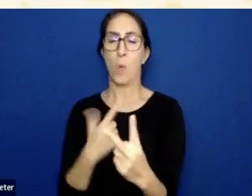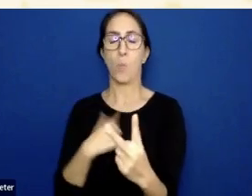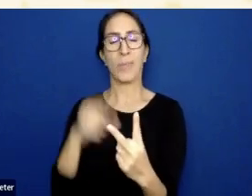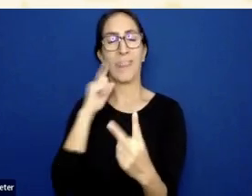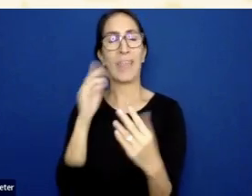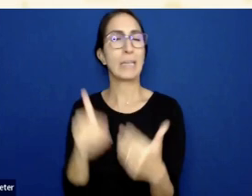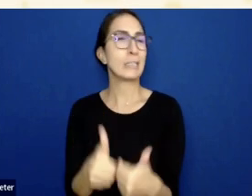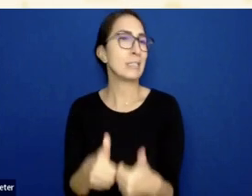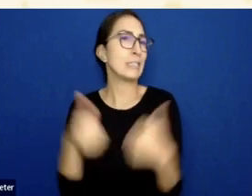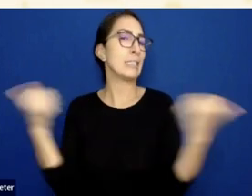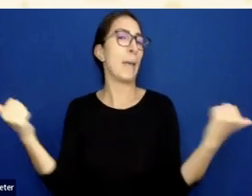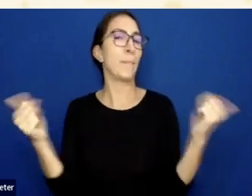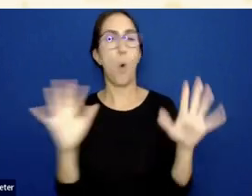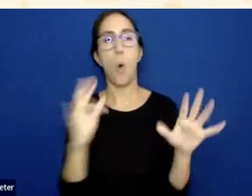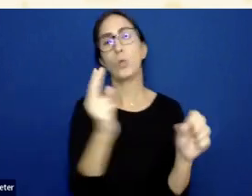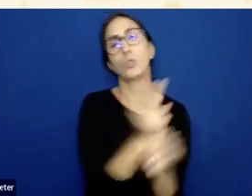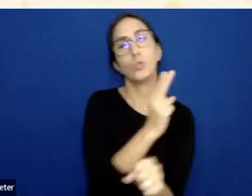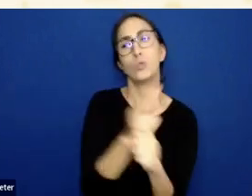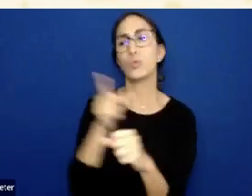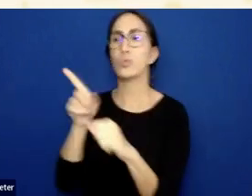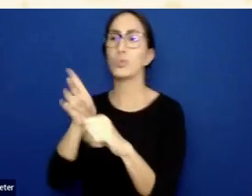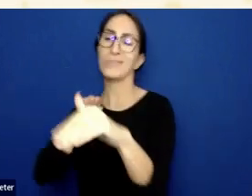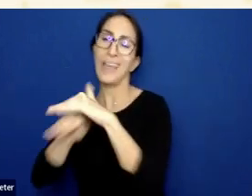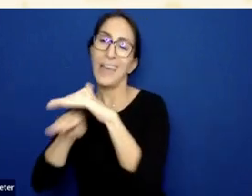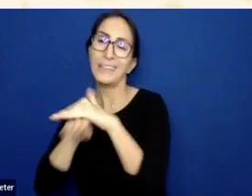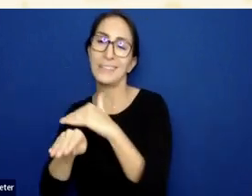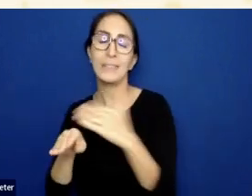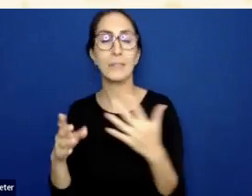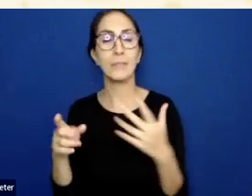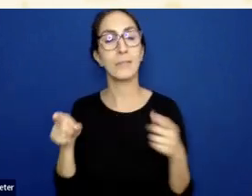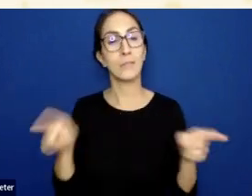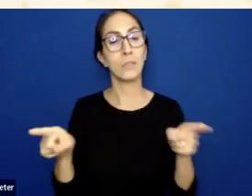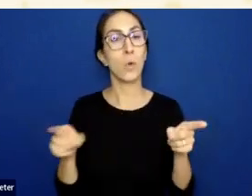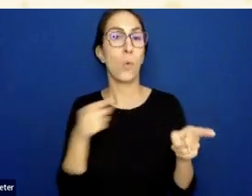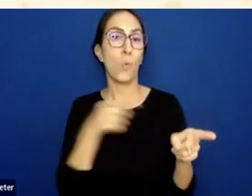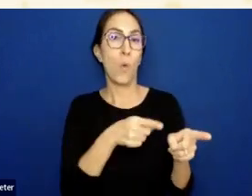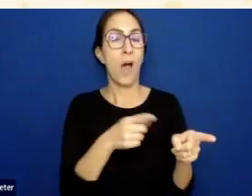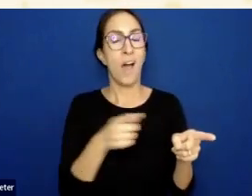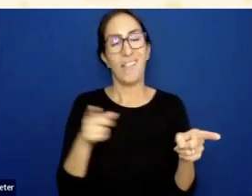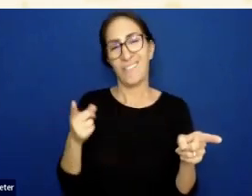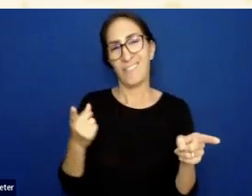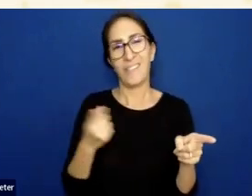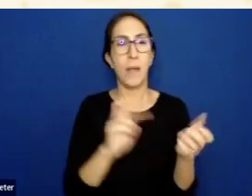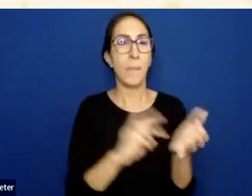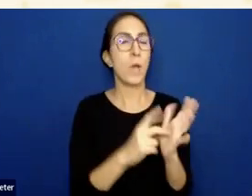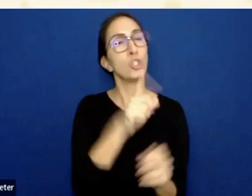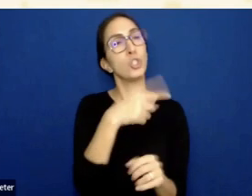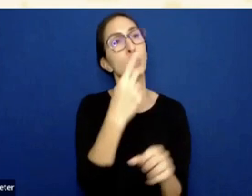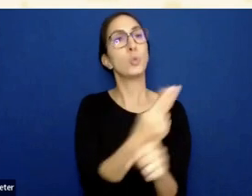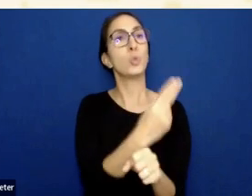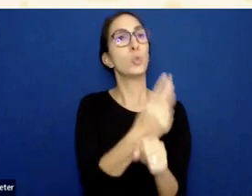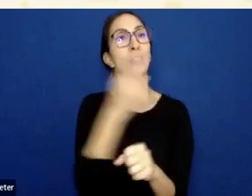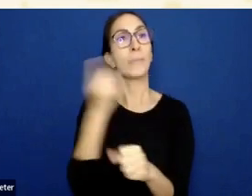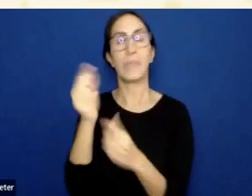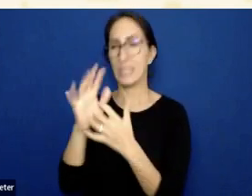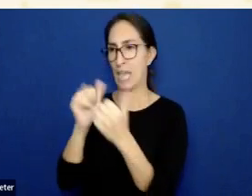And one is one thing and the other is another thing, but actually it’s not; it's completely the opposite.